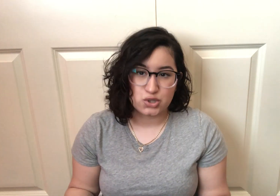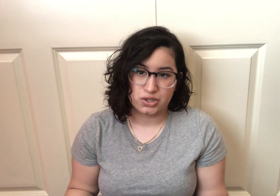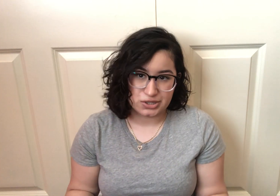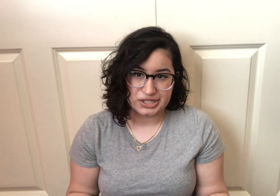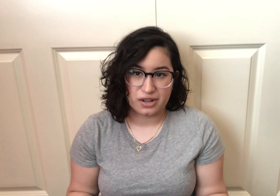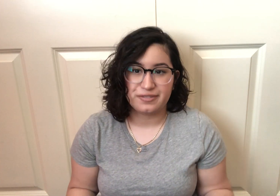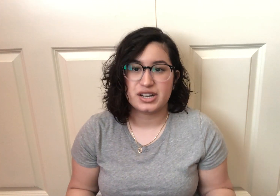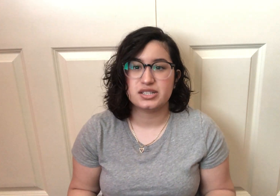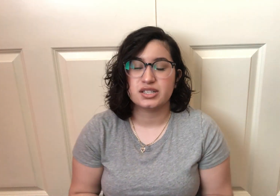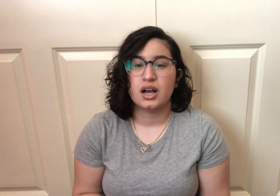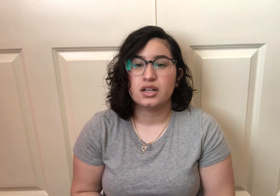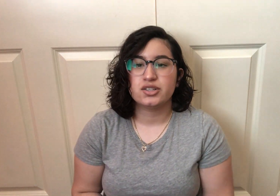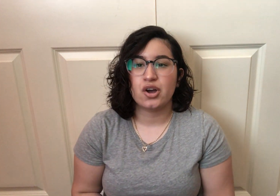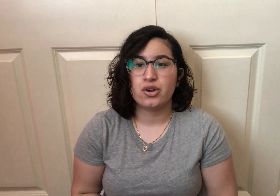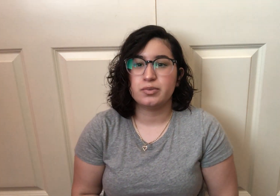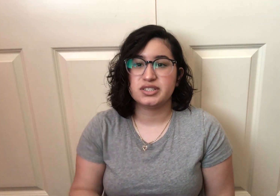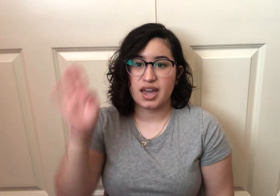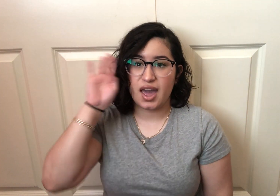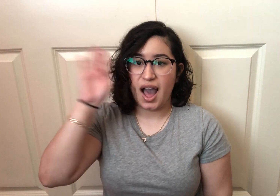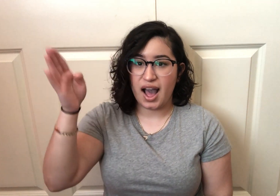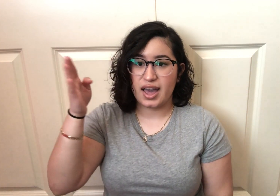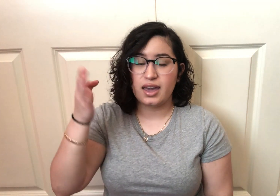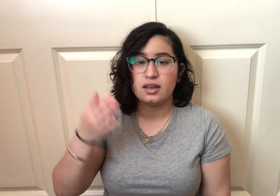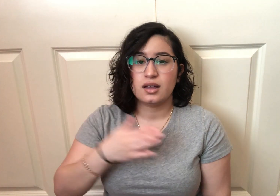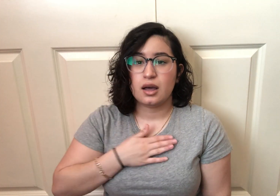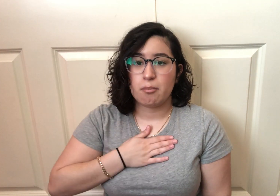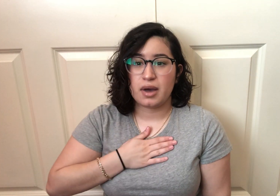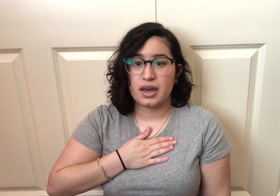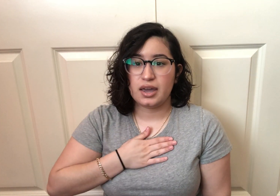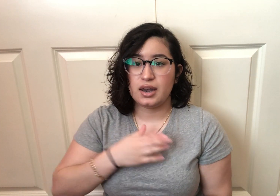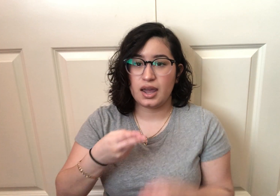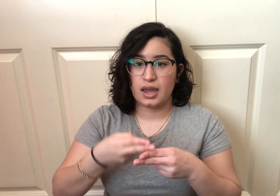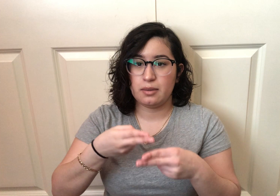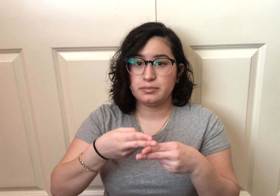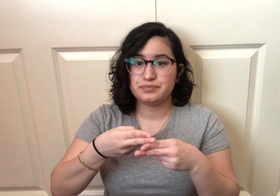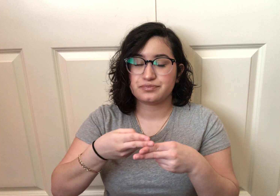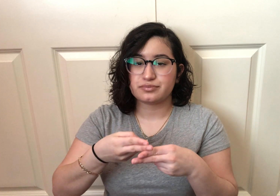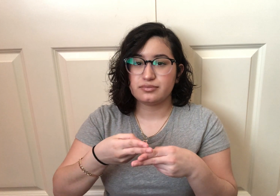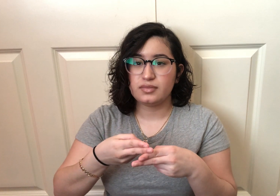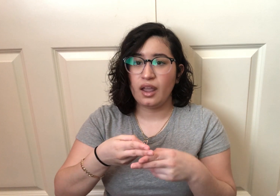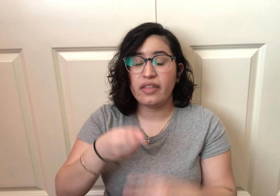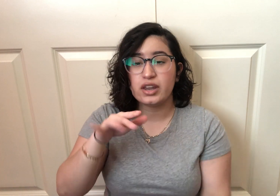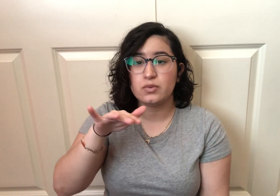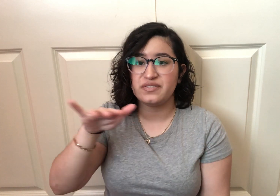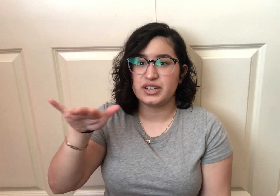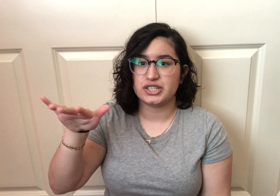to introduce yourself first, so you would say, "Hi, my name" and then you would fingerspell